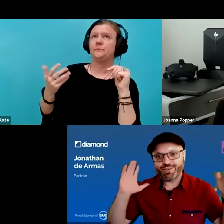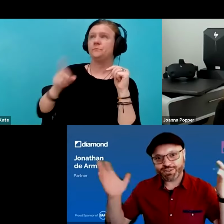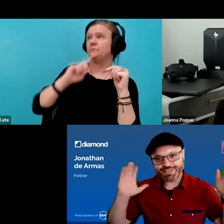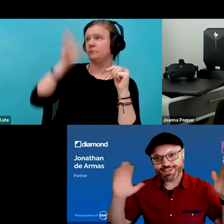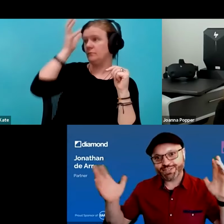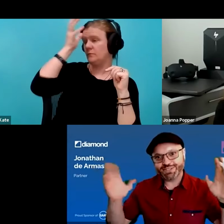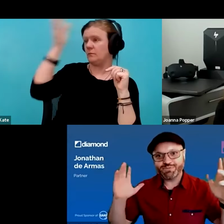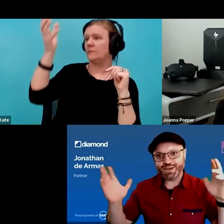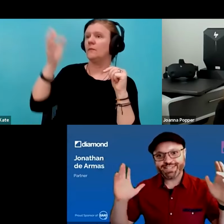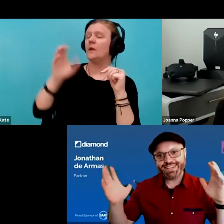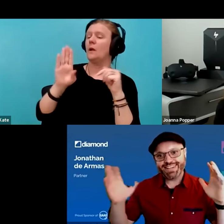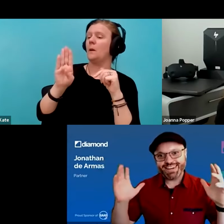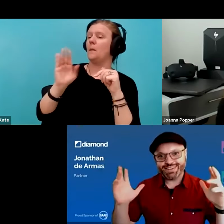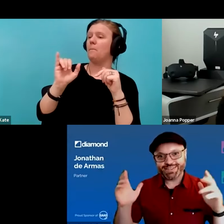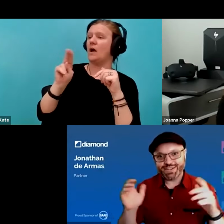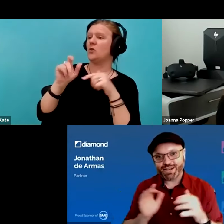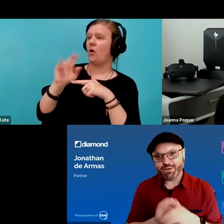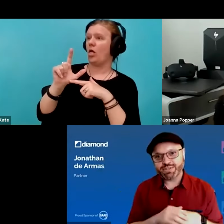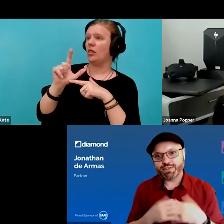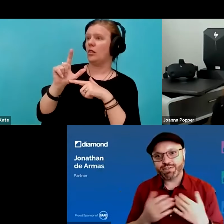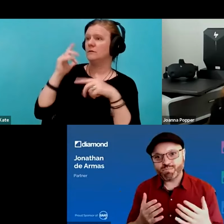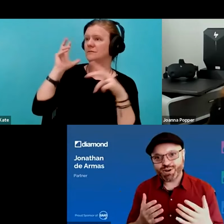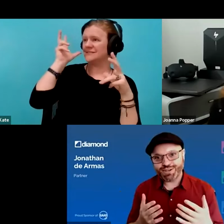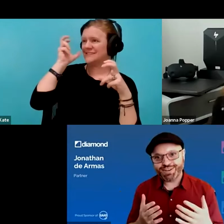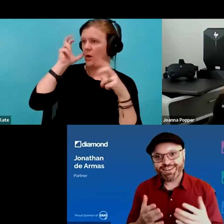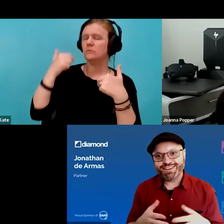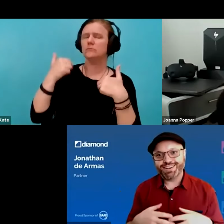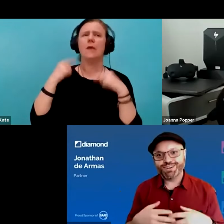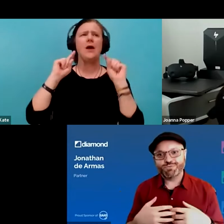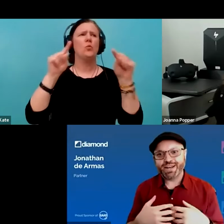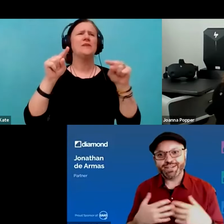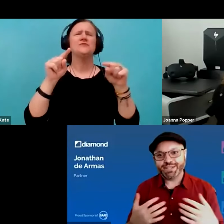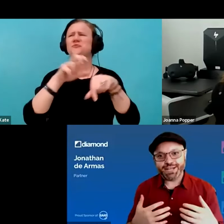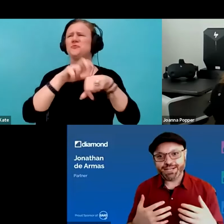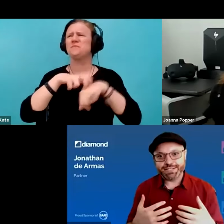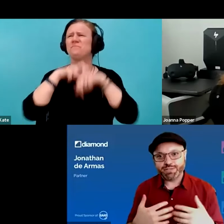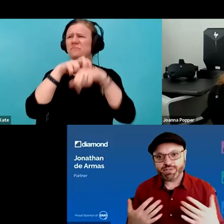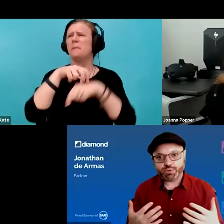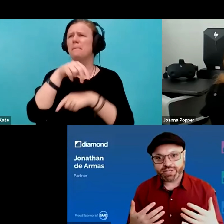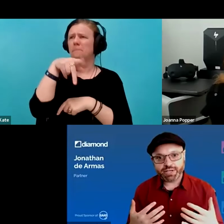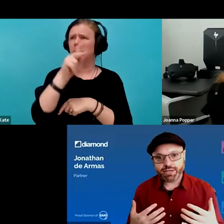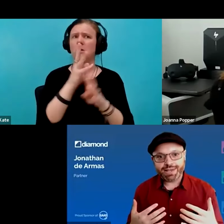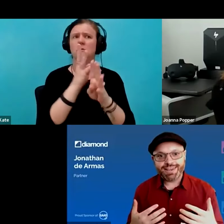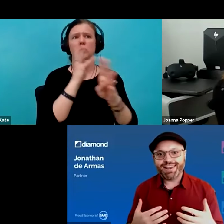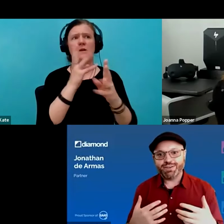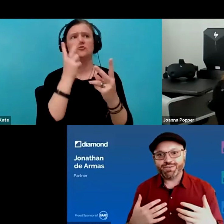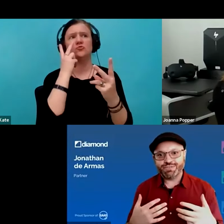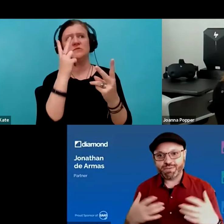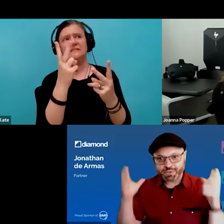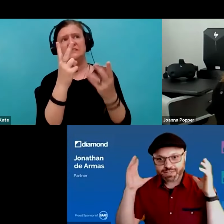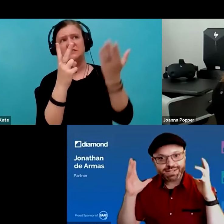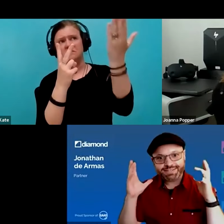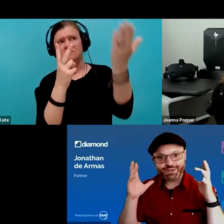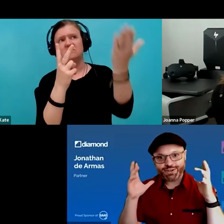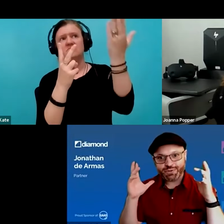General sound right. And I was at a theme park. Jonathan de Armas: waiting in line to see Mr. Lincoln and they put this headset on